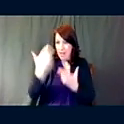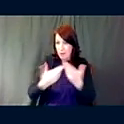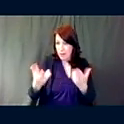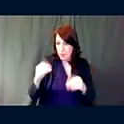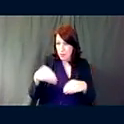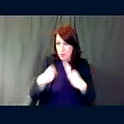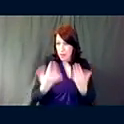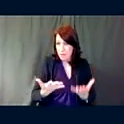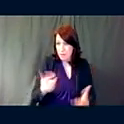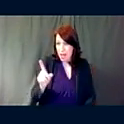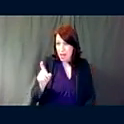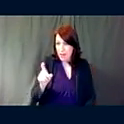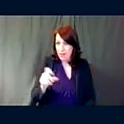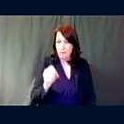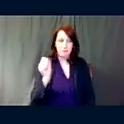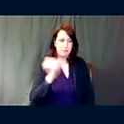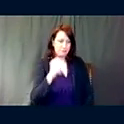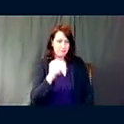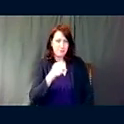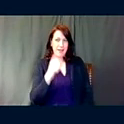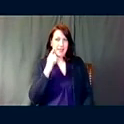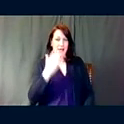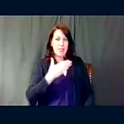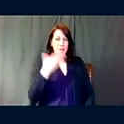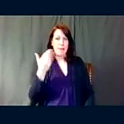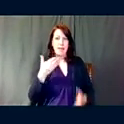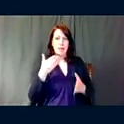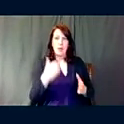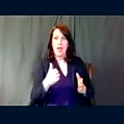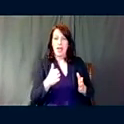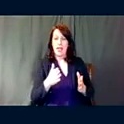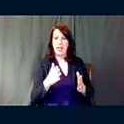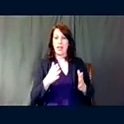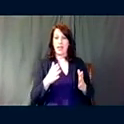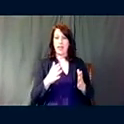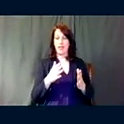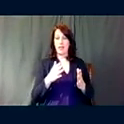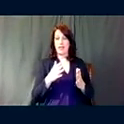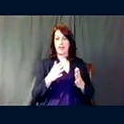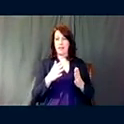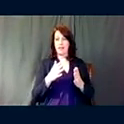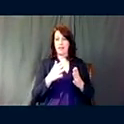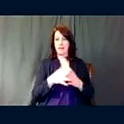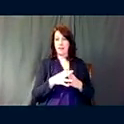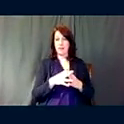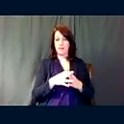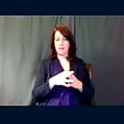INVOLVED WITH J-PAL AND COVID-19 IN INDIAN?